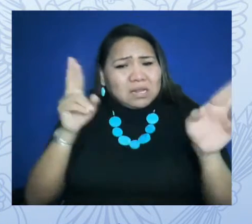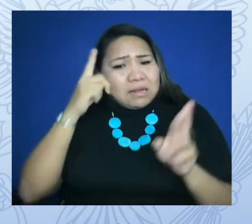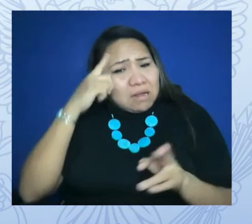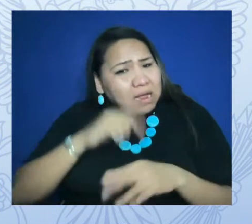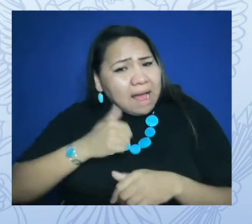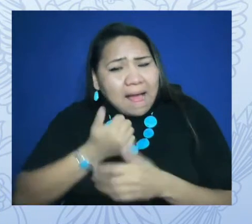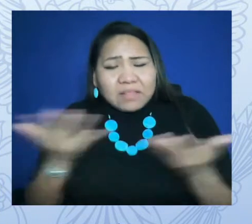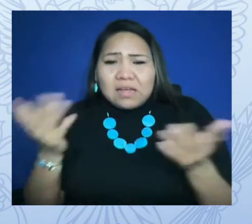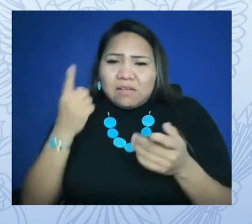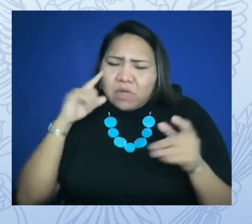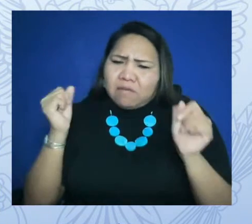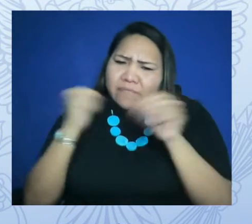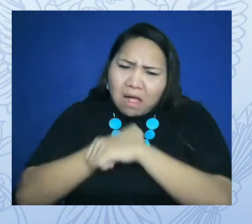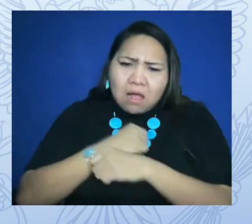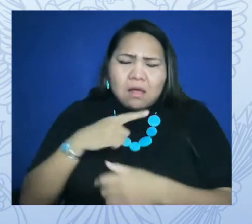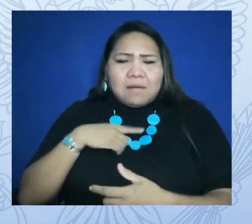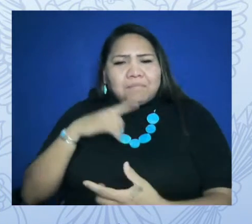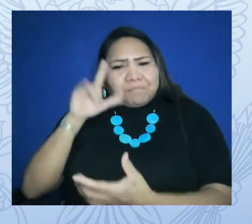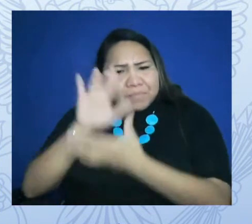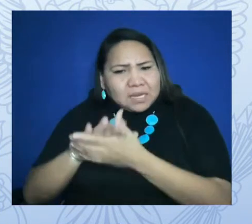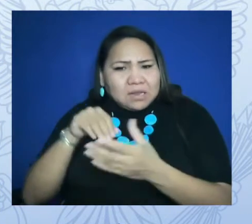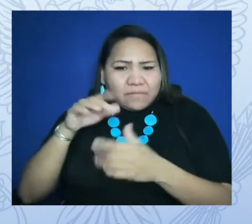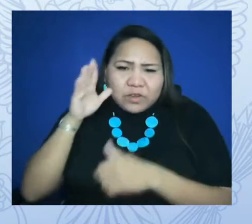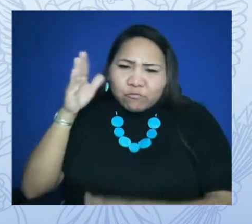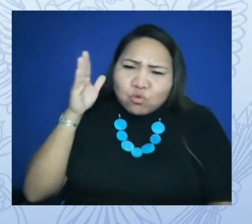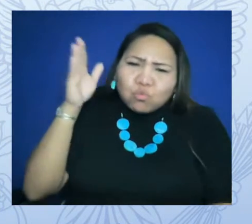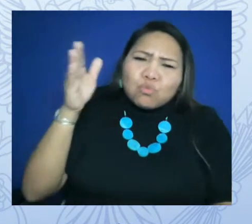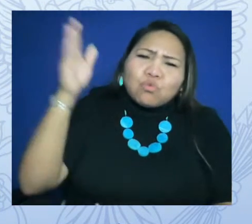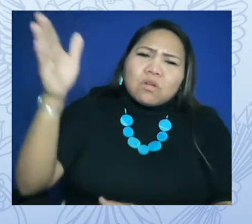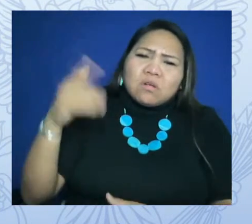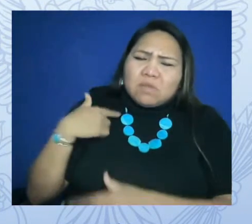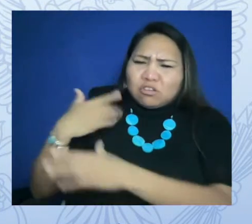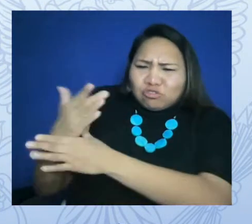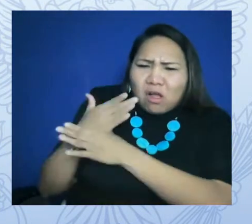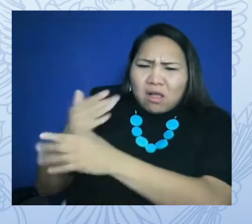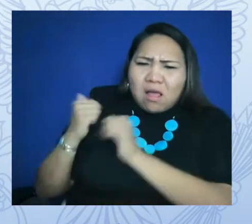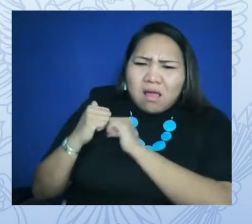I am honored to stand with you and to welcome you to the White House.